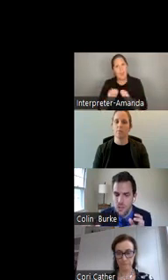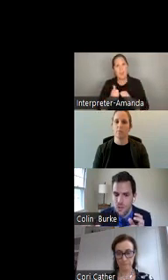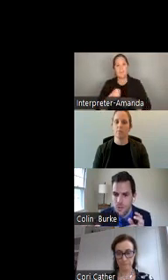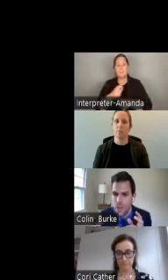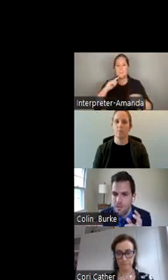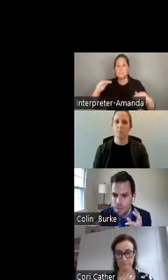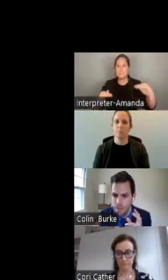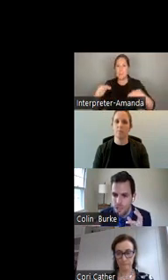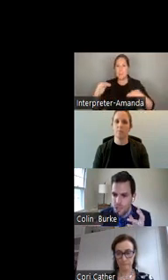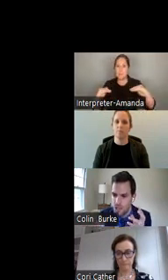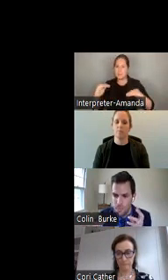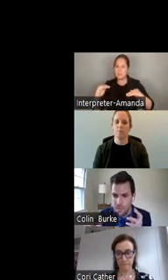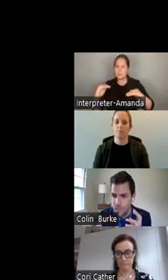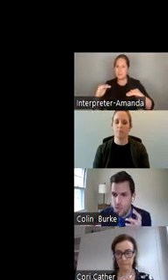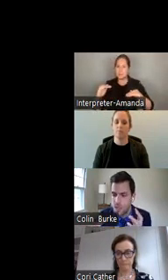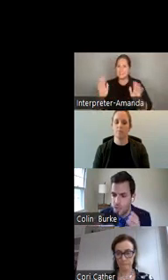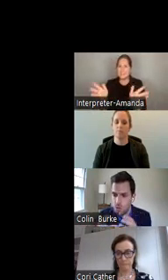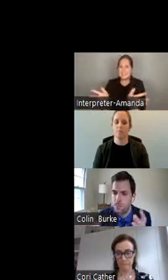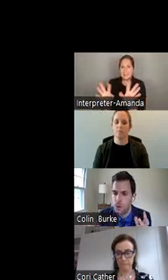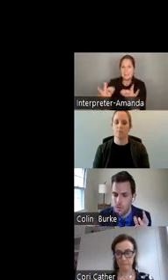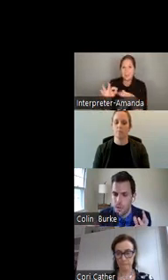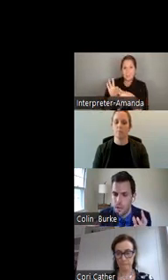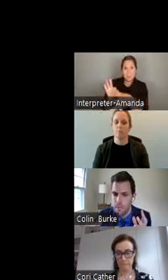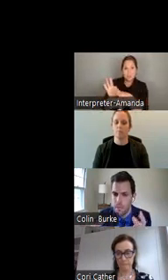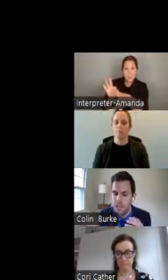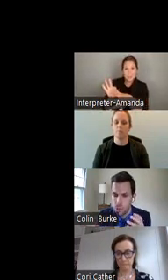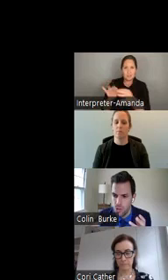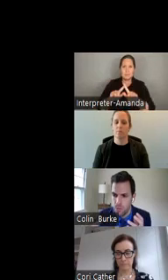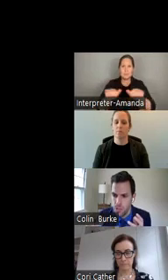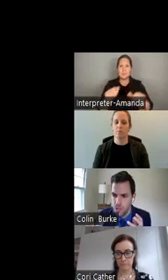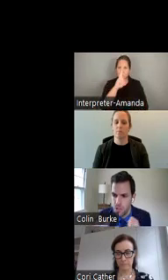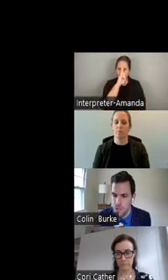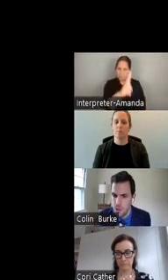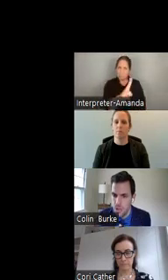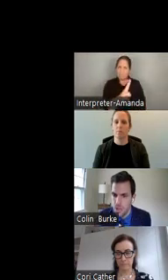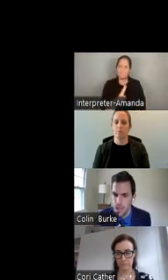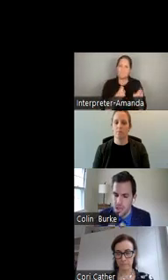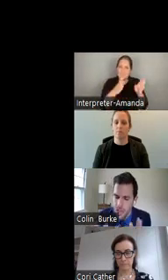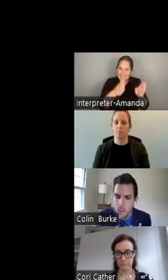those family relationships if they do exist or important mentorship relationships so it's a